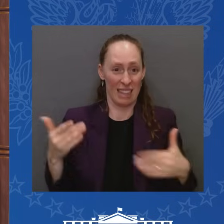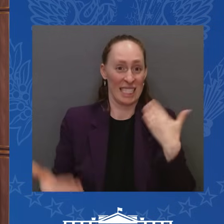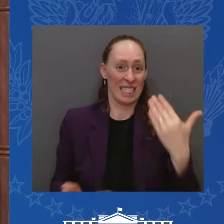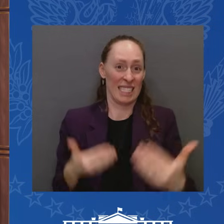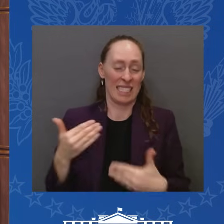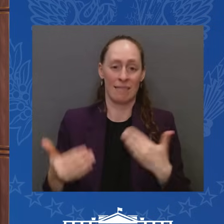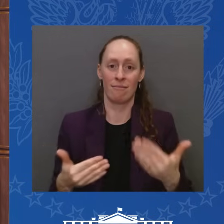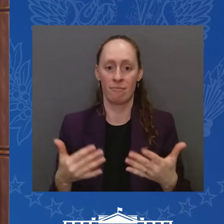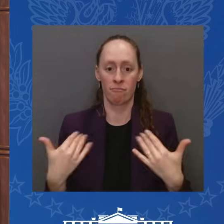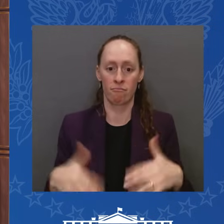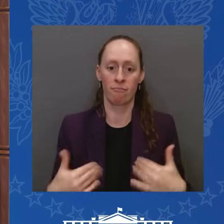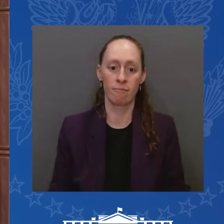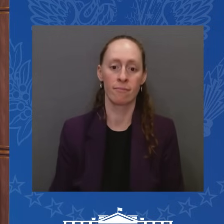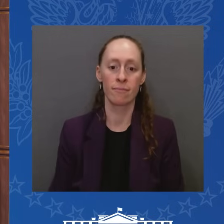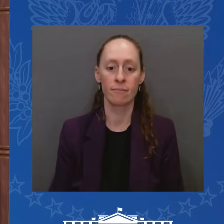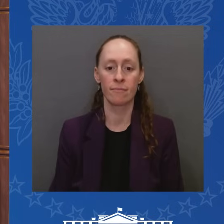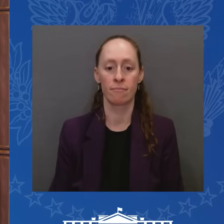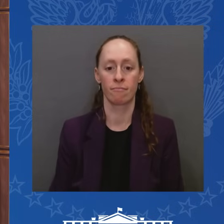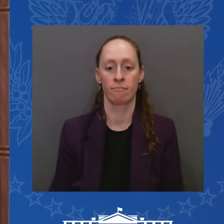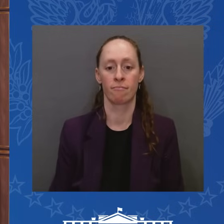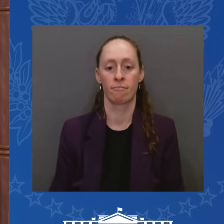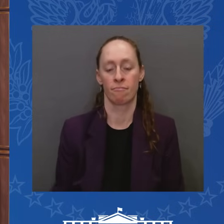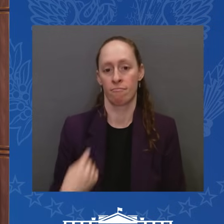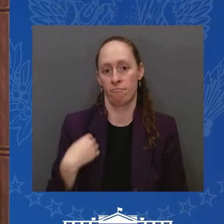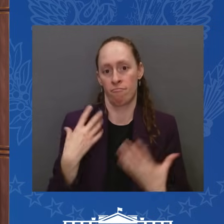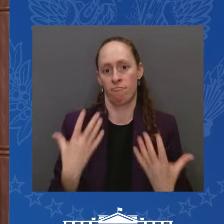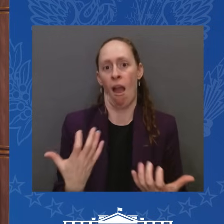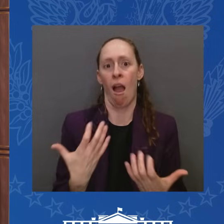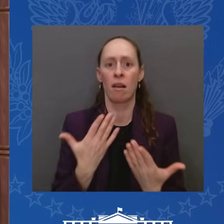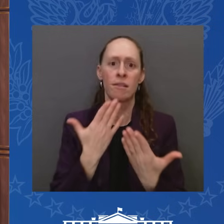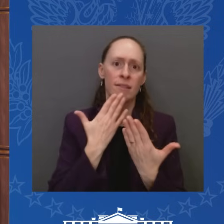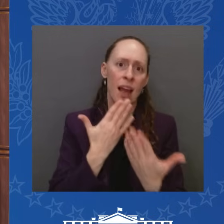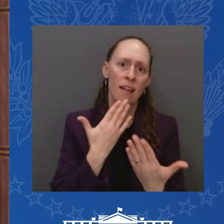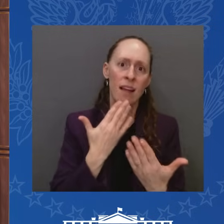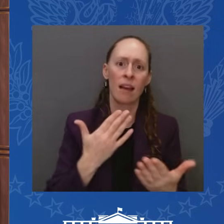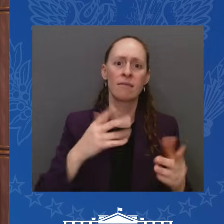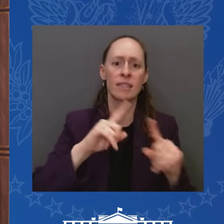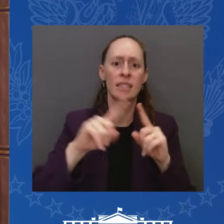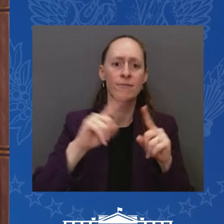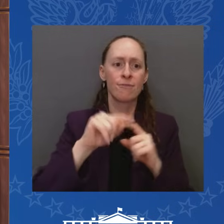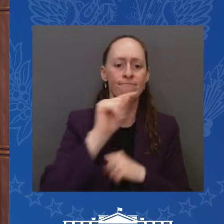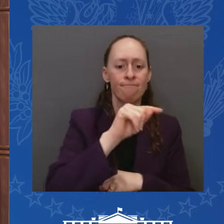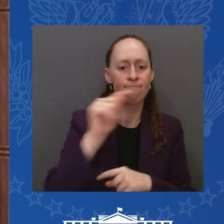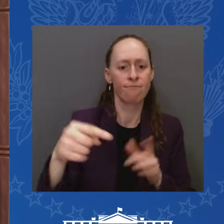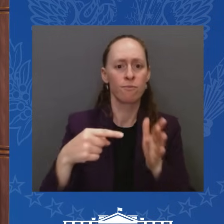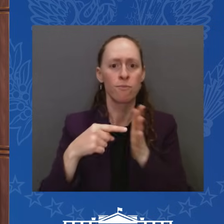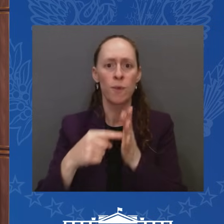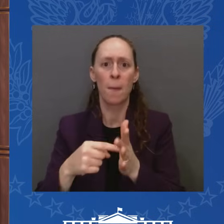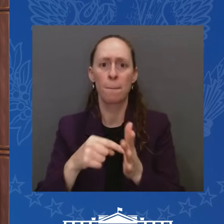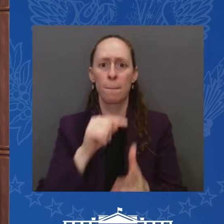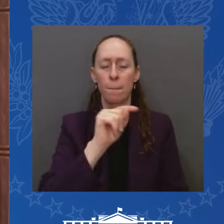Representatives Joe Morelle and Susan Ward -- excuse me -- Susan Wild for their work to make this happen.